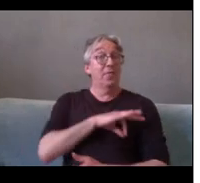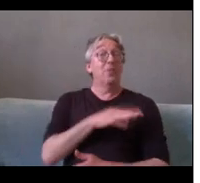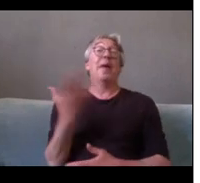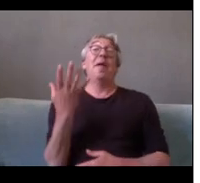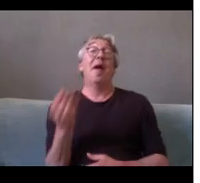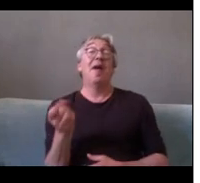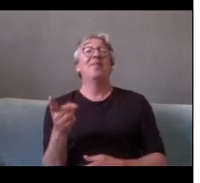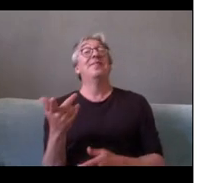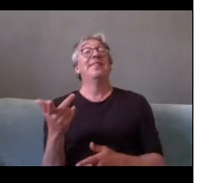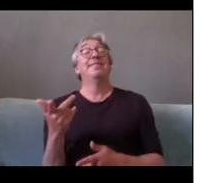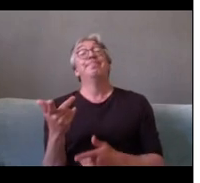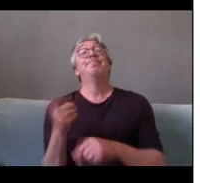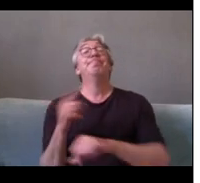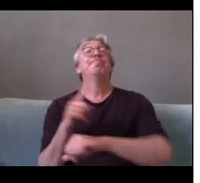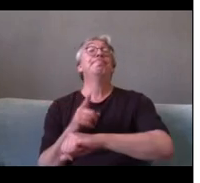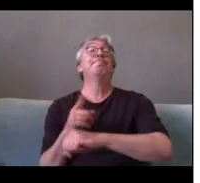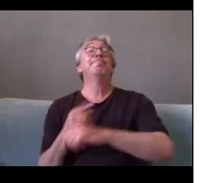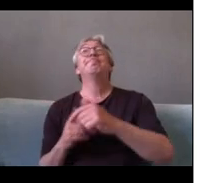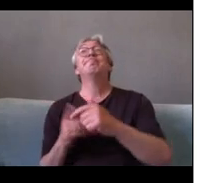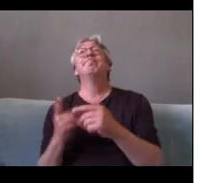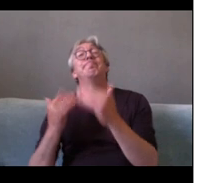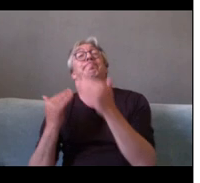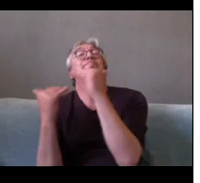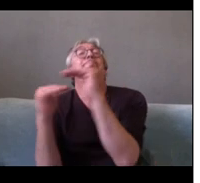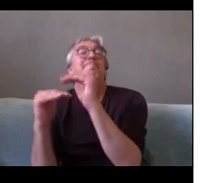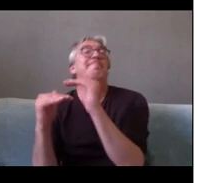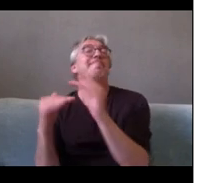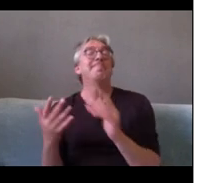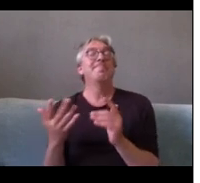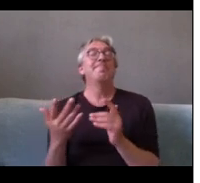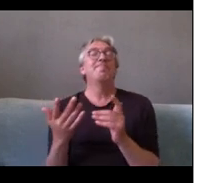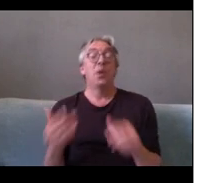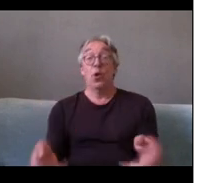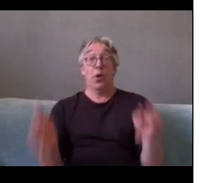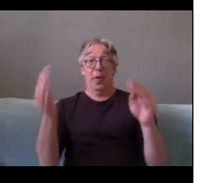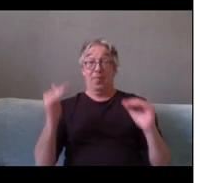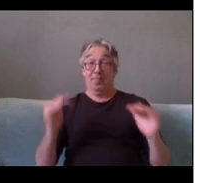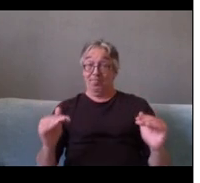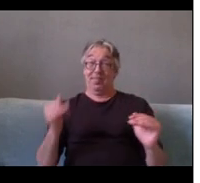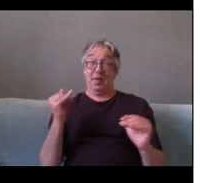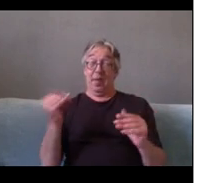And finally I'll also show some statistics to illustrate